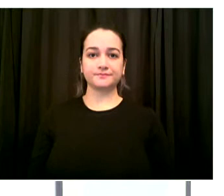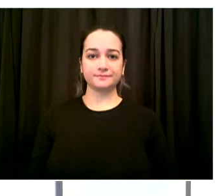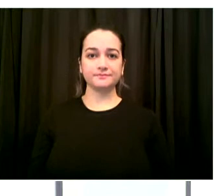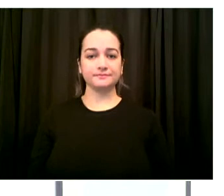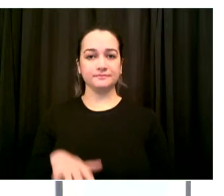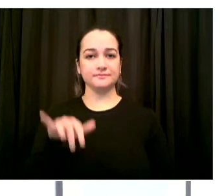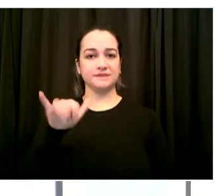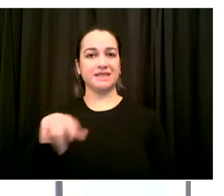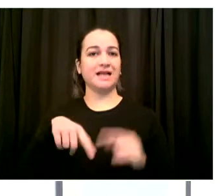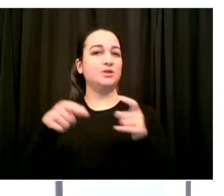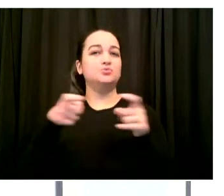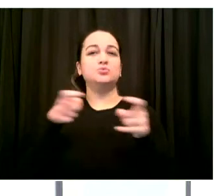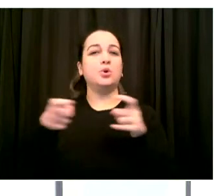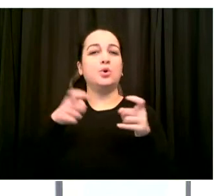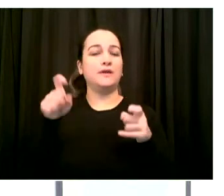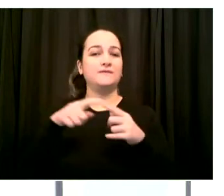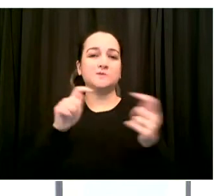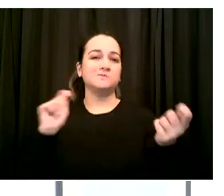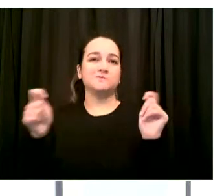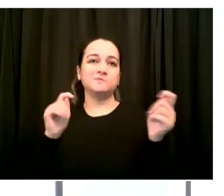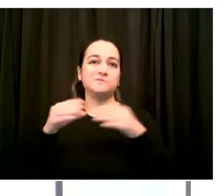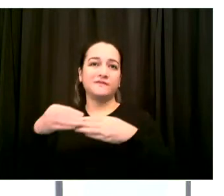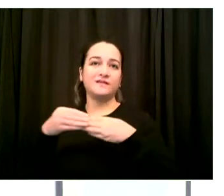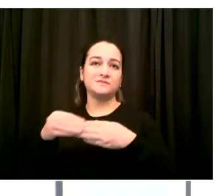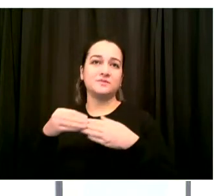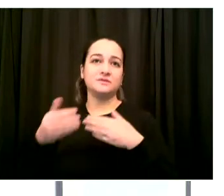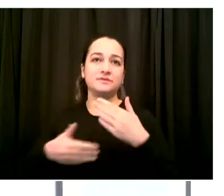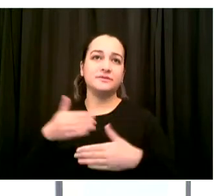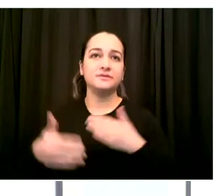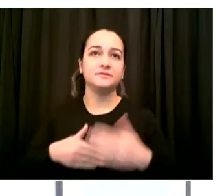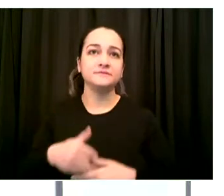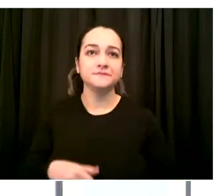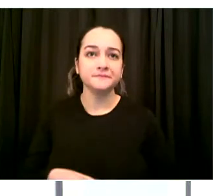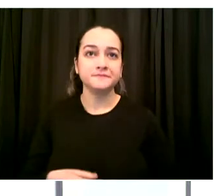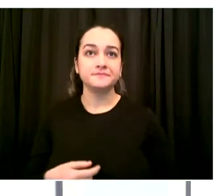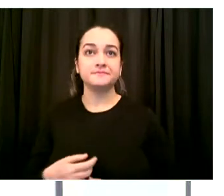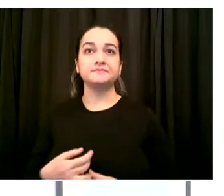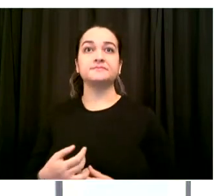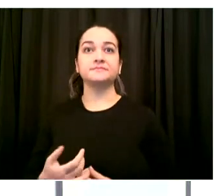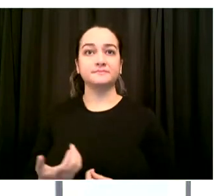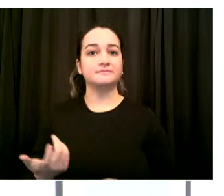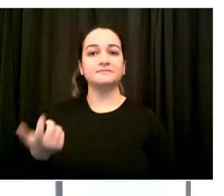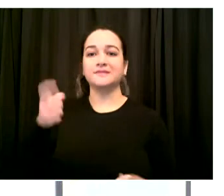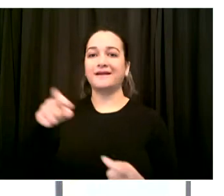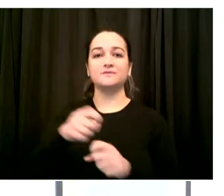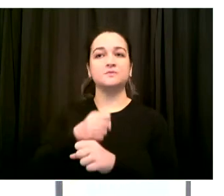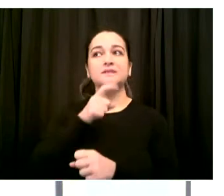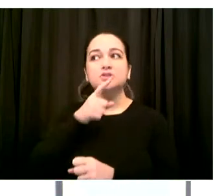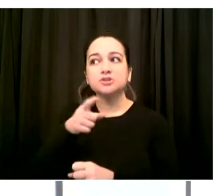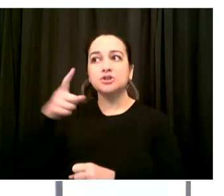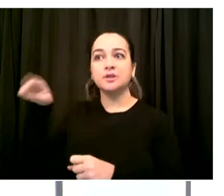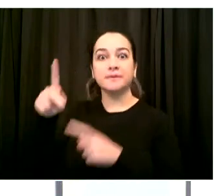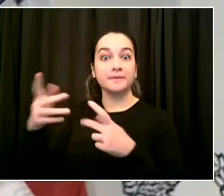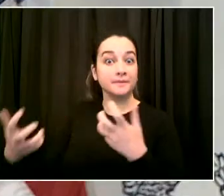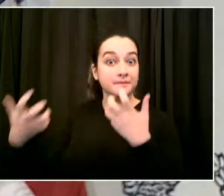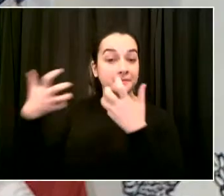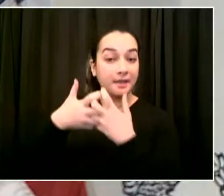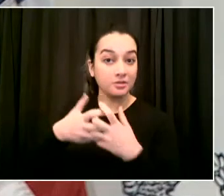THOSE OF THE POOL OF EXTRA DOSES WE ALWAYS PLAN TO MATCH UP ELIGIBLE PEOPLE TOTOAN D THAT T S I